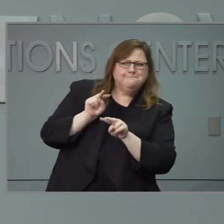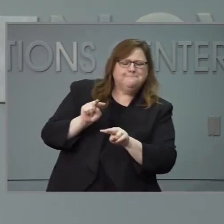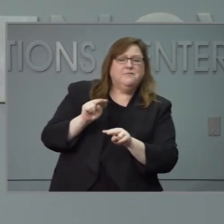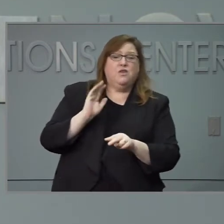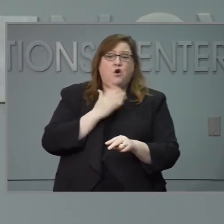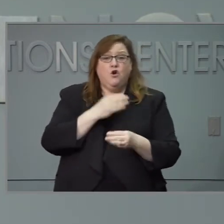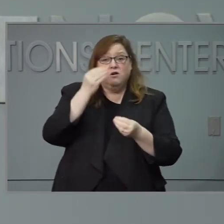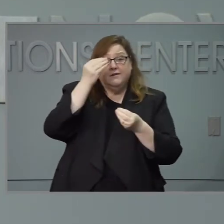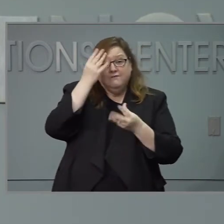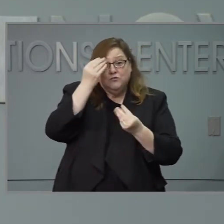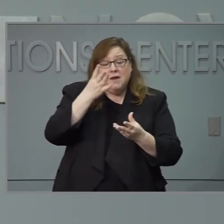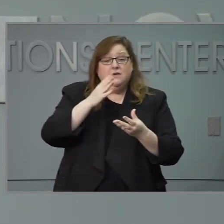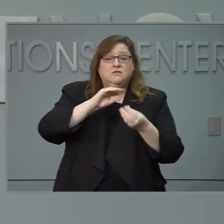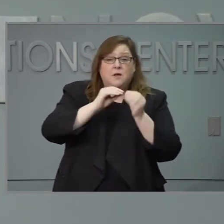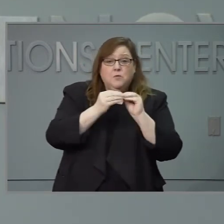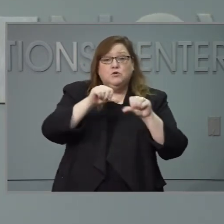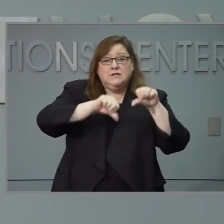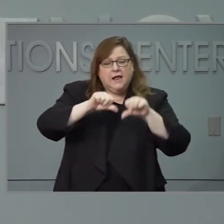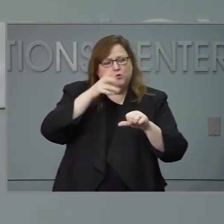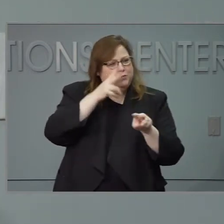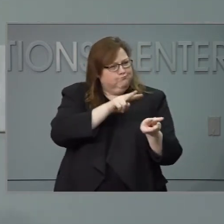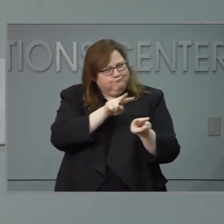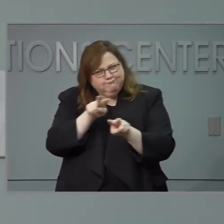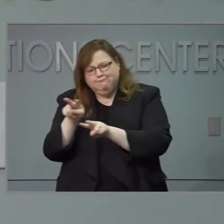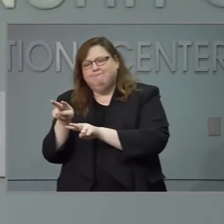FUNCIONARON. PREGUNTÉ, ¿CUÁL ES EL OBJETIVO, QUÉ QUEREMOS LOGRAR